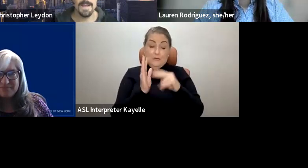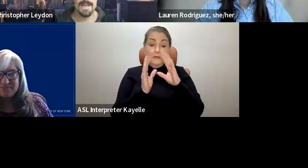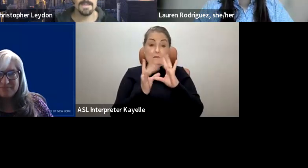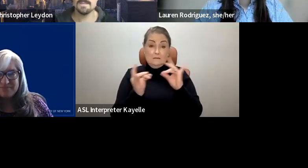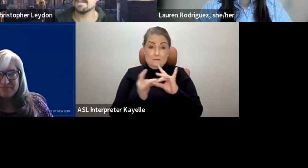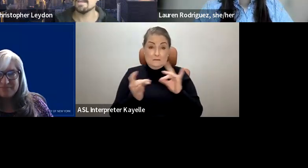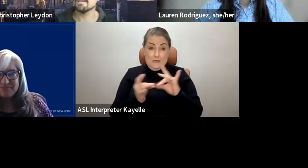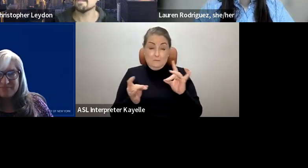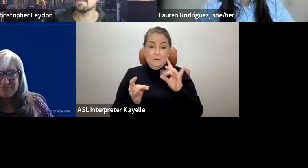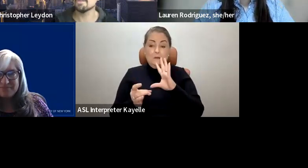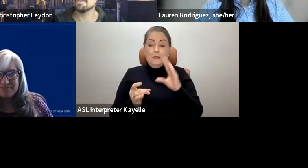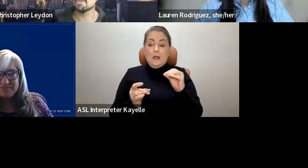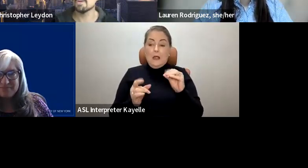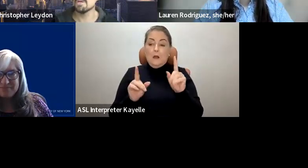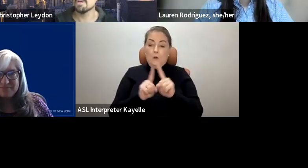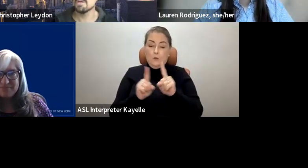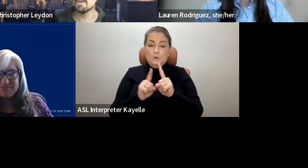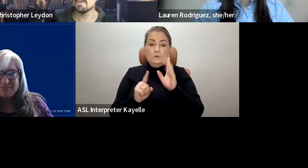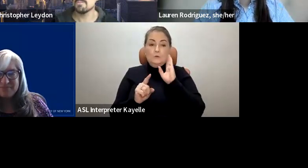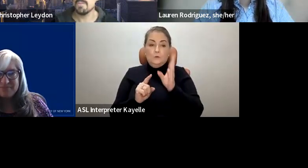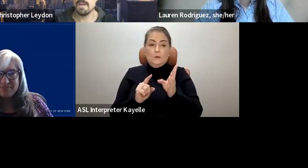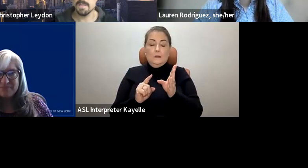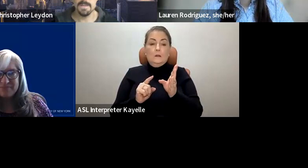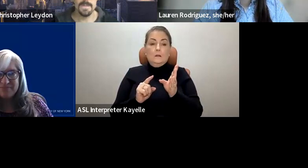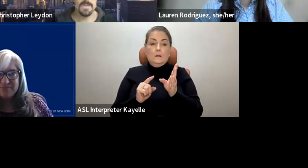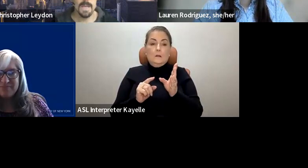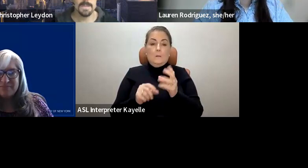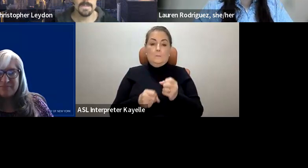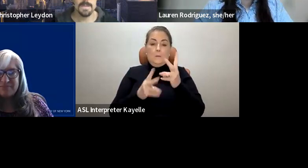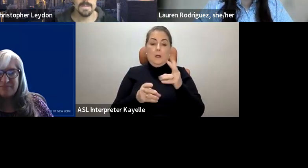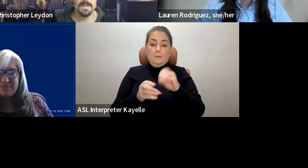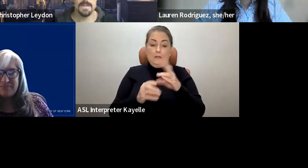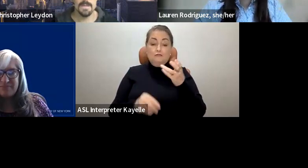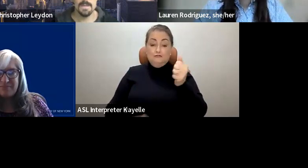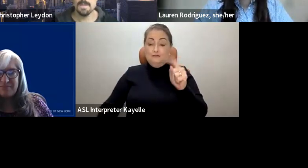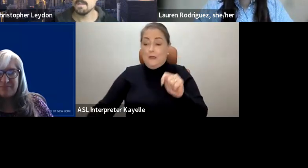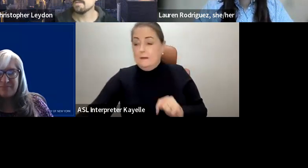that and also pop it in the chat.